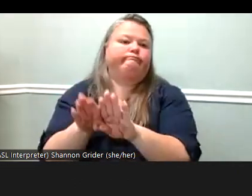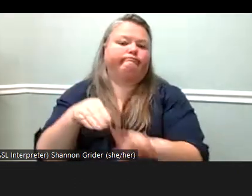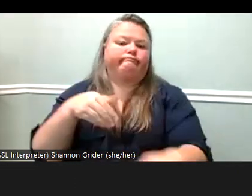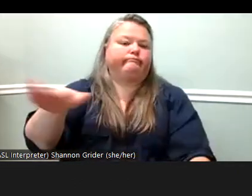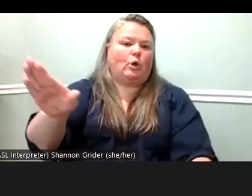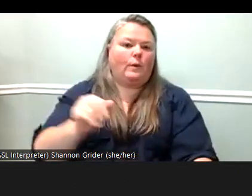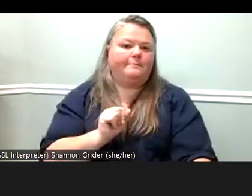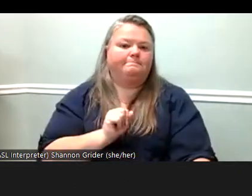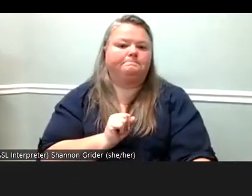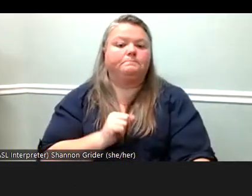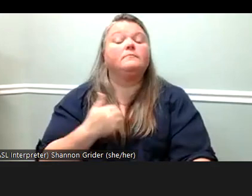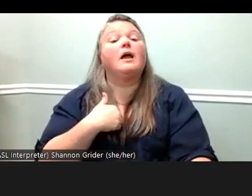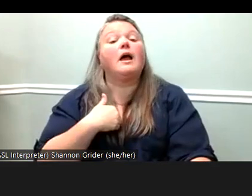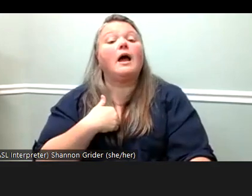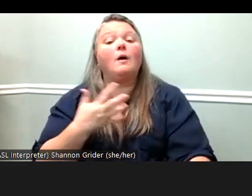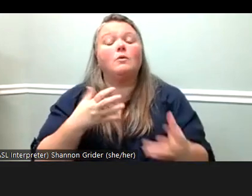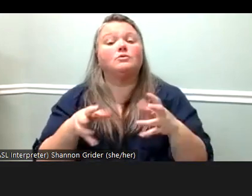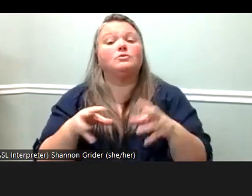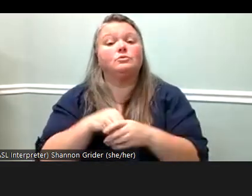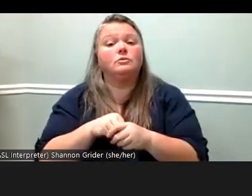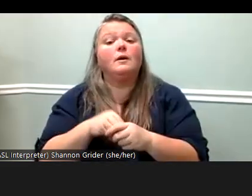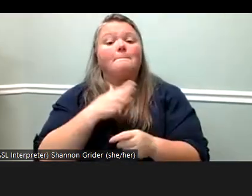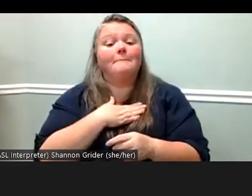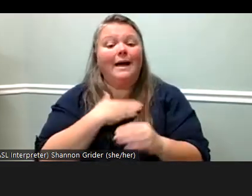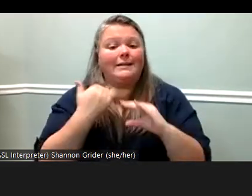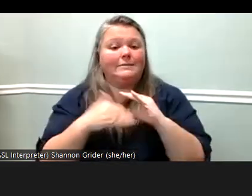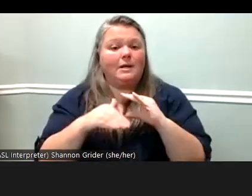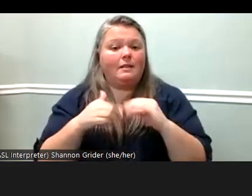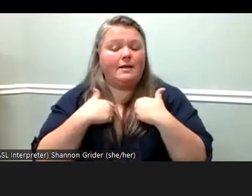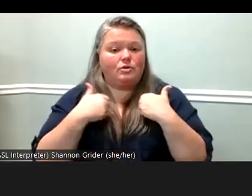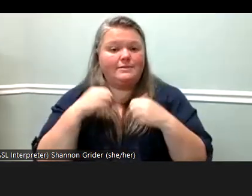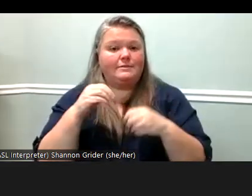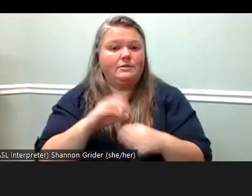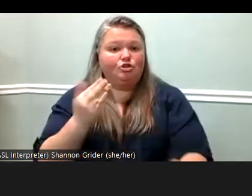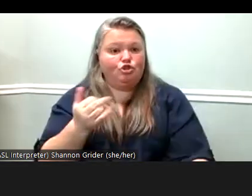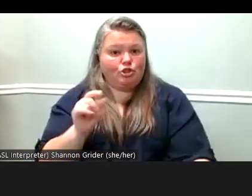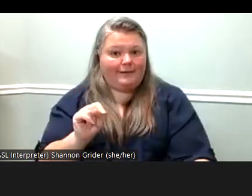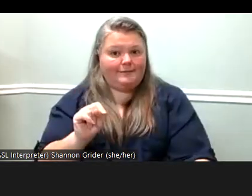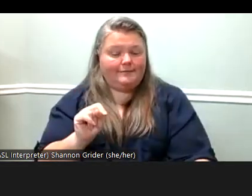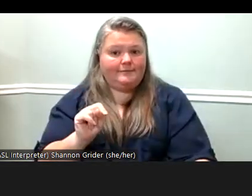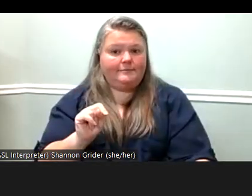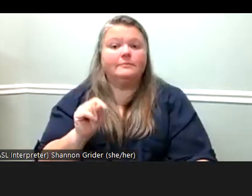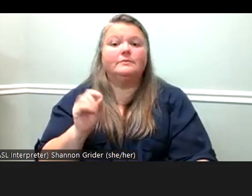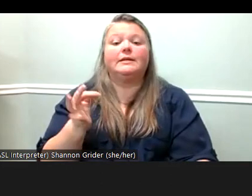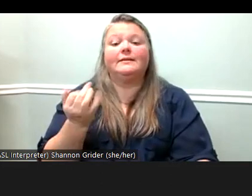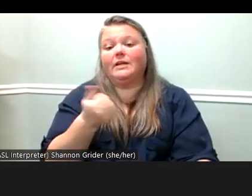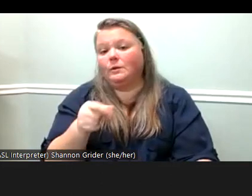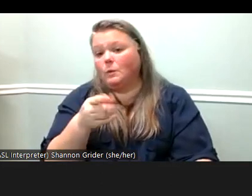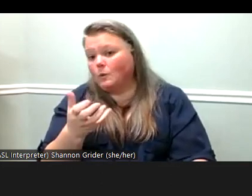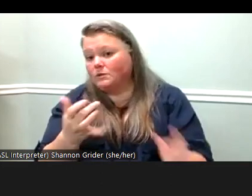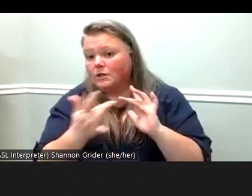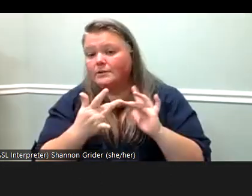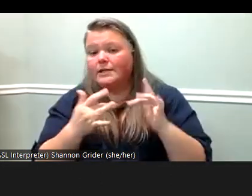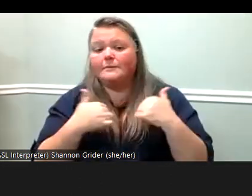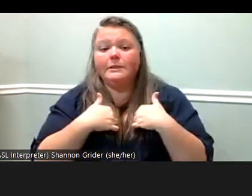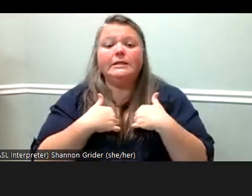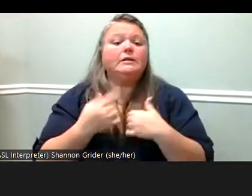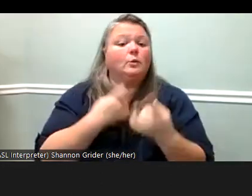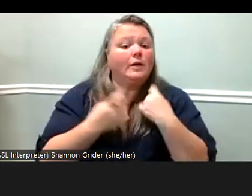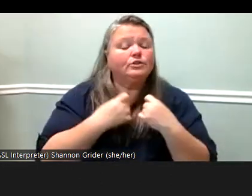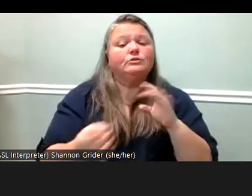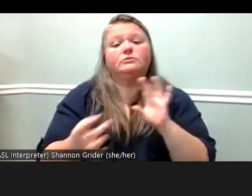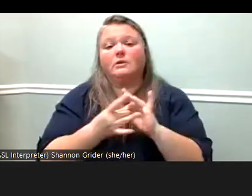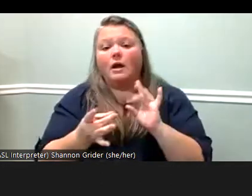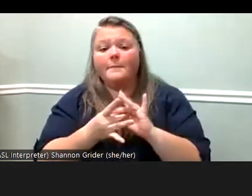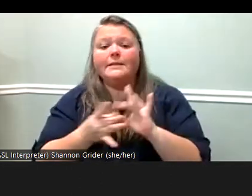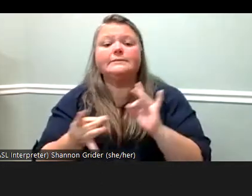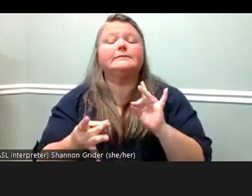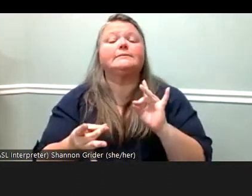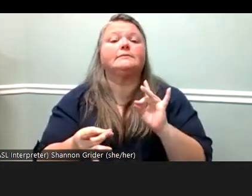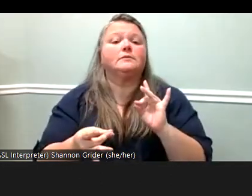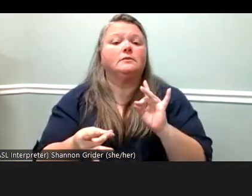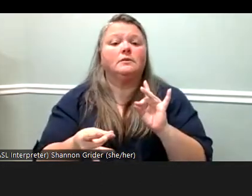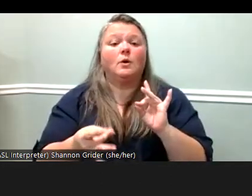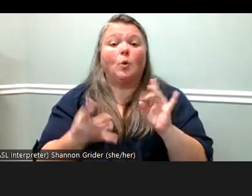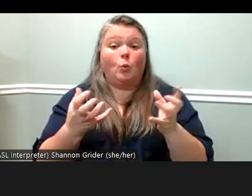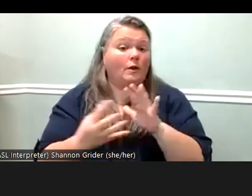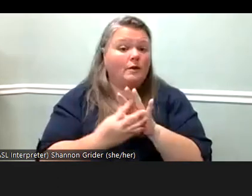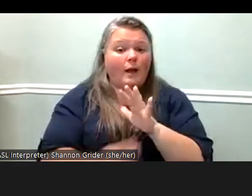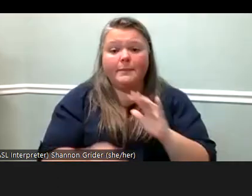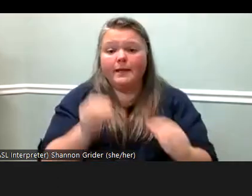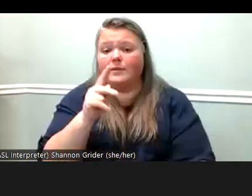IT'S A WEATHER WE BUT NOT THE ONLY. SO WE NEED TO CONTINUE IT BORN WITH PROVIDER, MENTAL HEALTH CARE PROVIDERS SO ANYONE WHO IS COMING INTO THEIR DOORS WE DON'T TURN